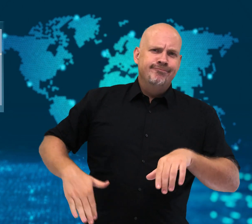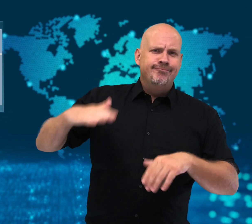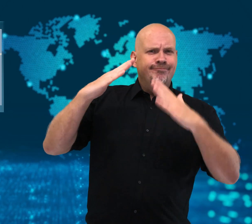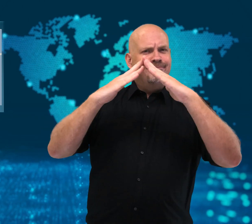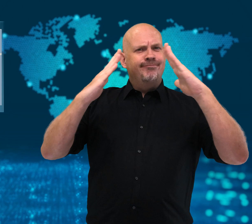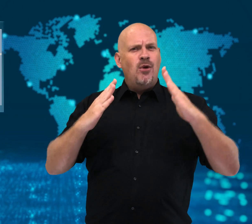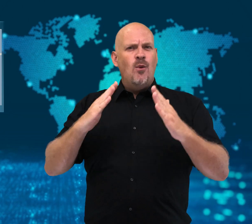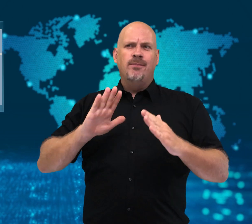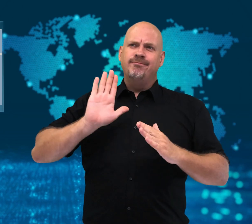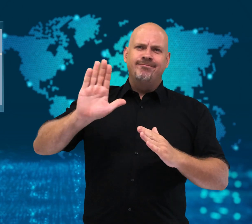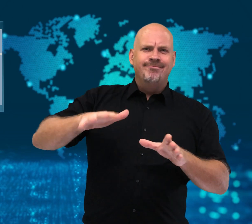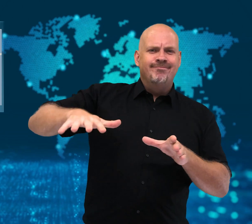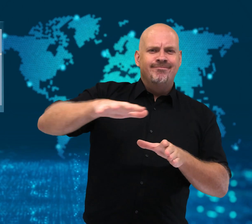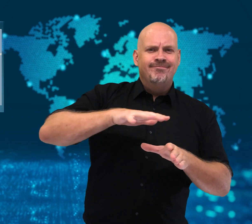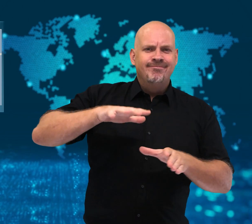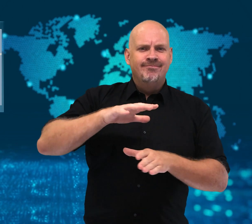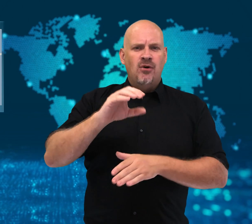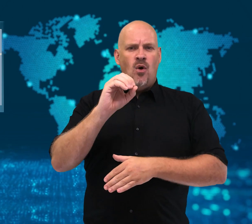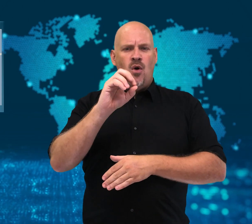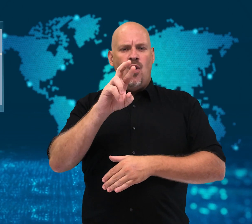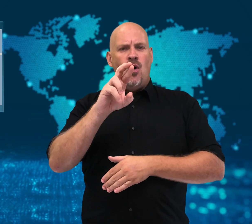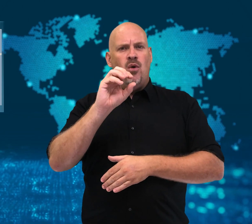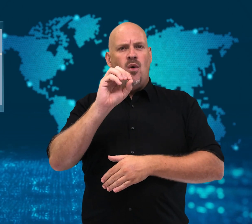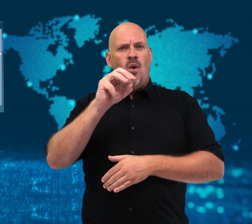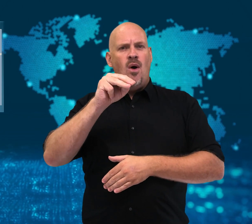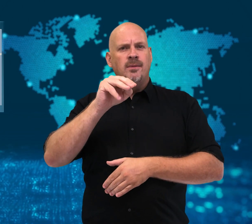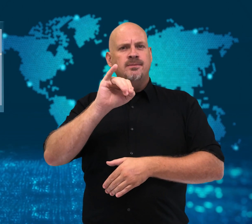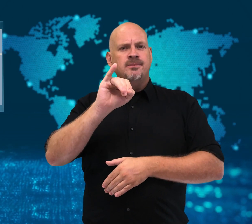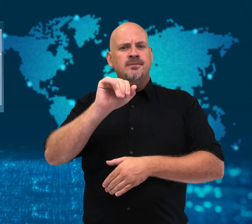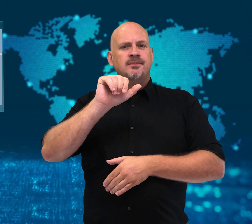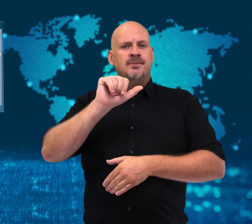that has been taking place.